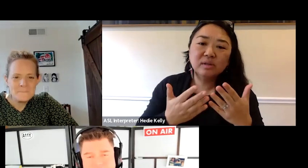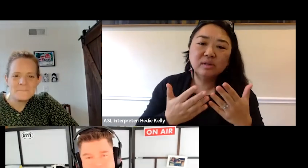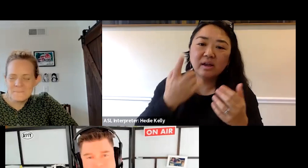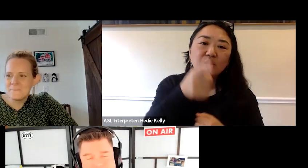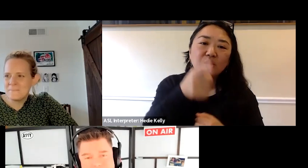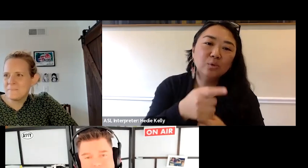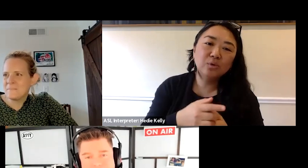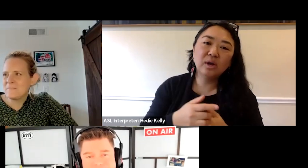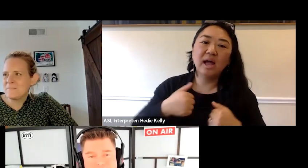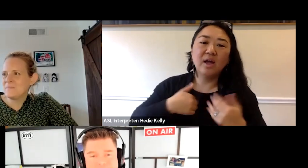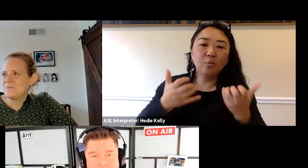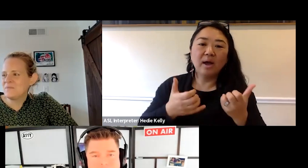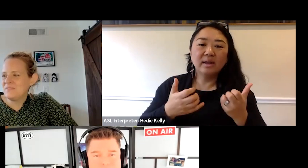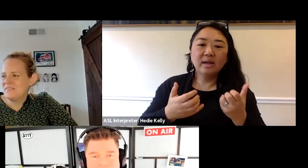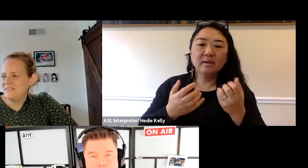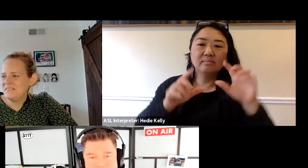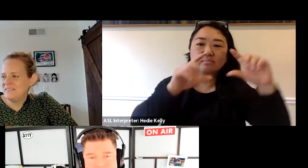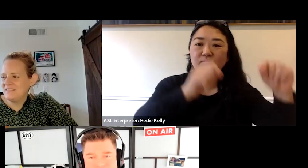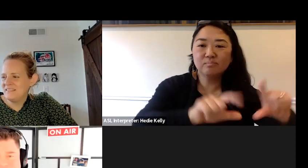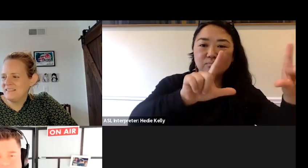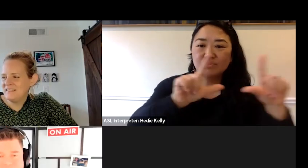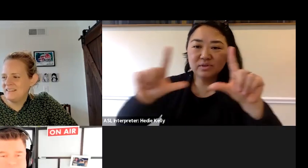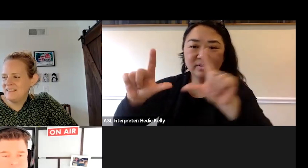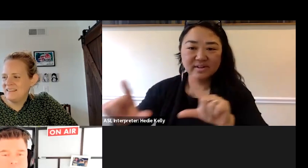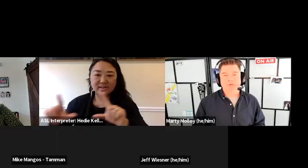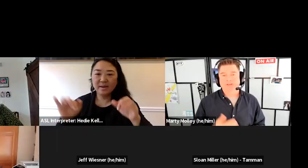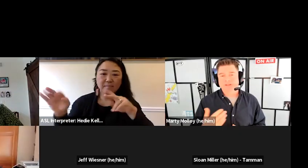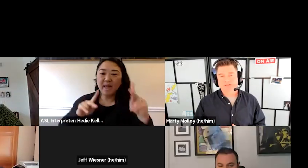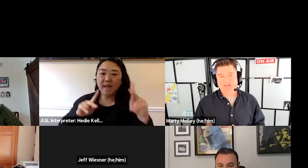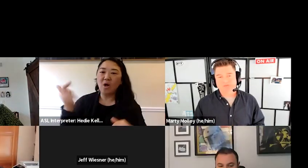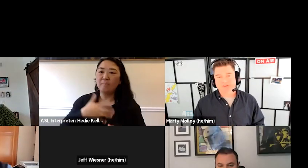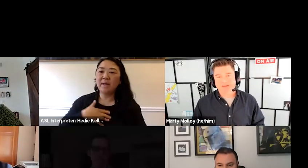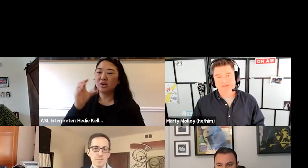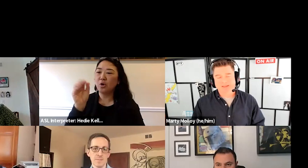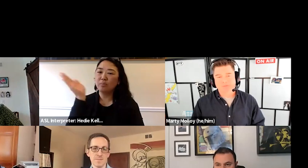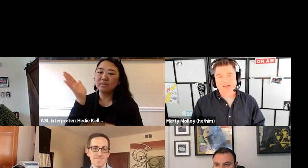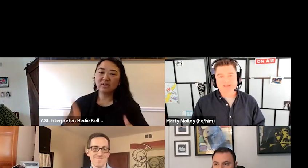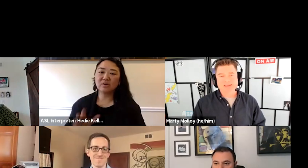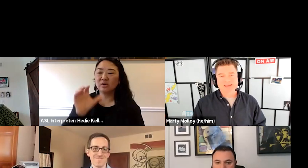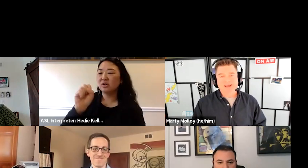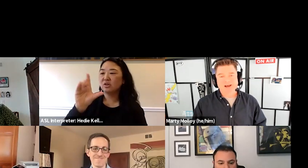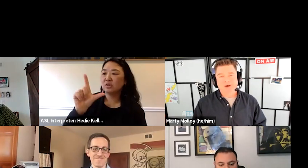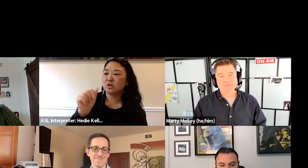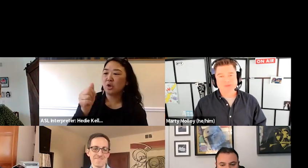just to say goodbye, my co presenters, Sloan, Jeff and Mike.